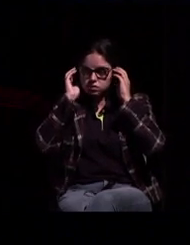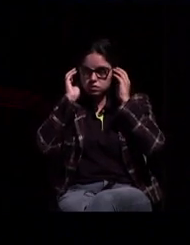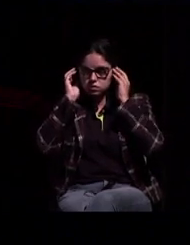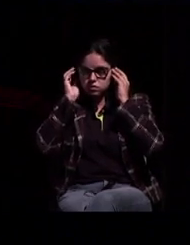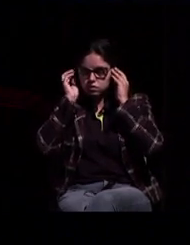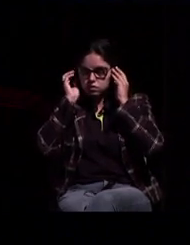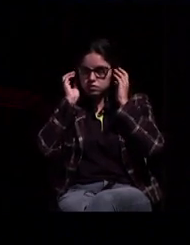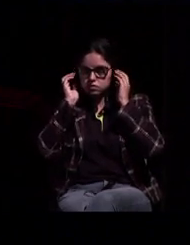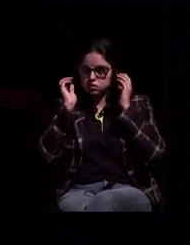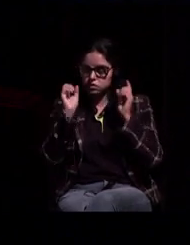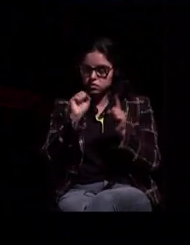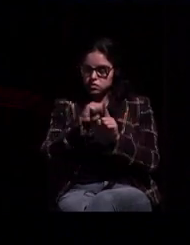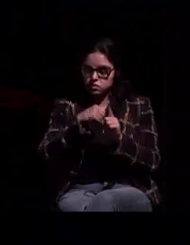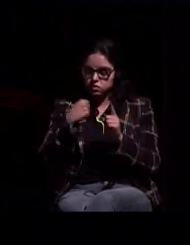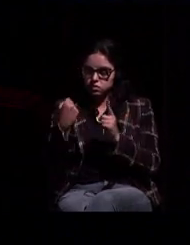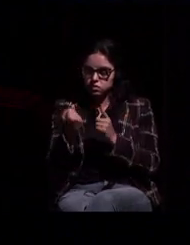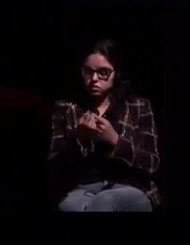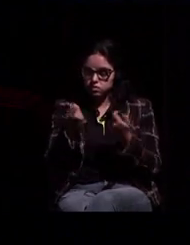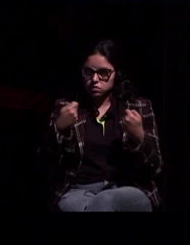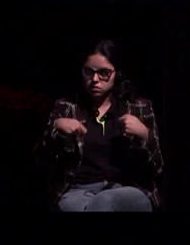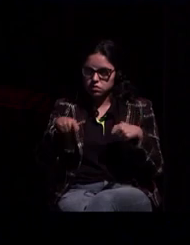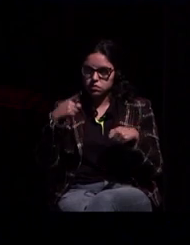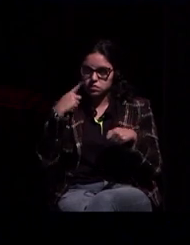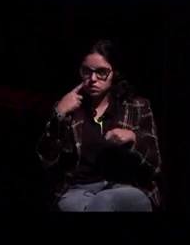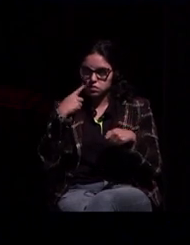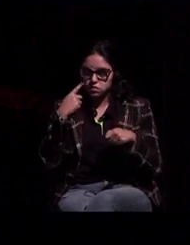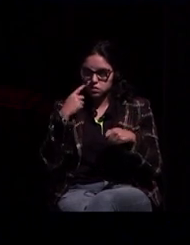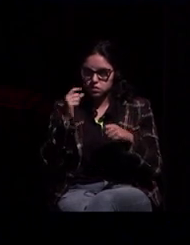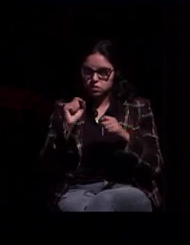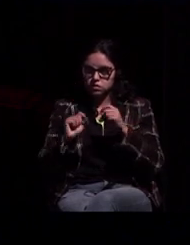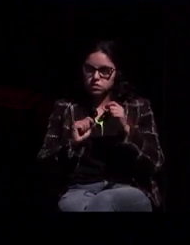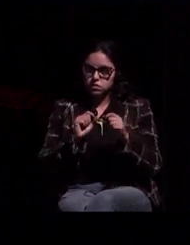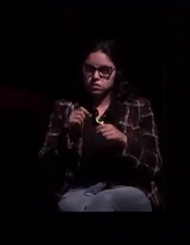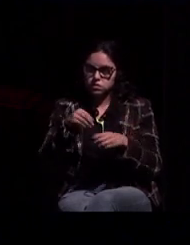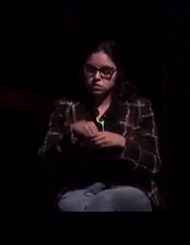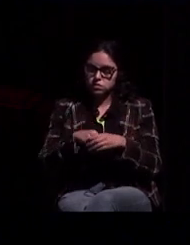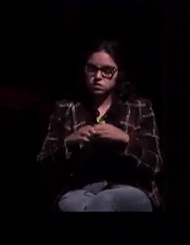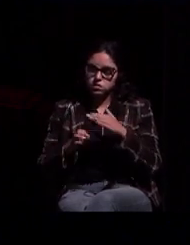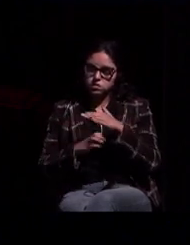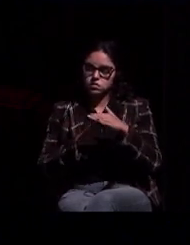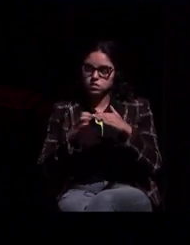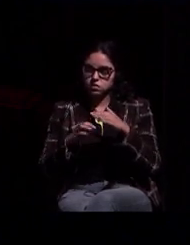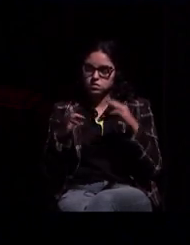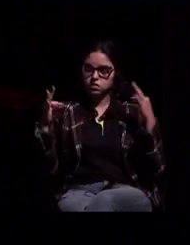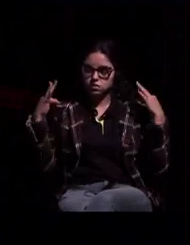and what the needs of tourism enterprises are - something that clearly stands out